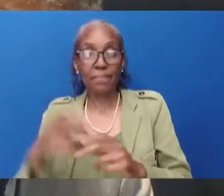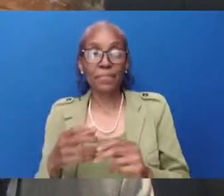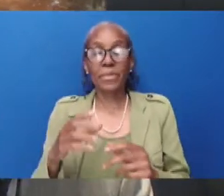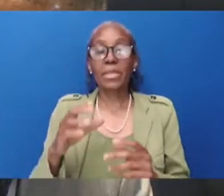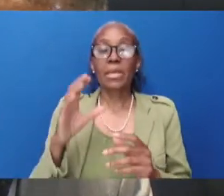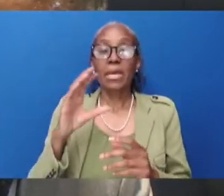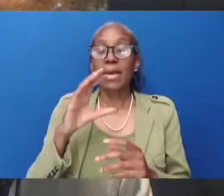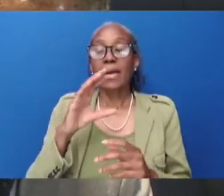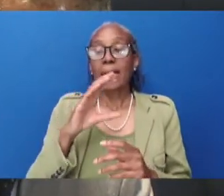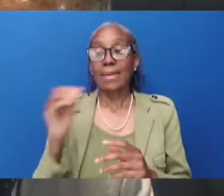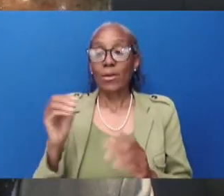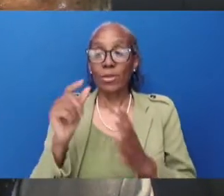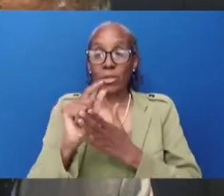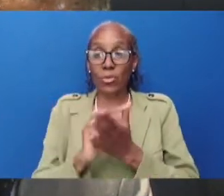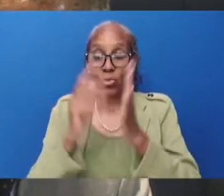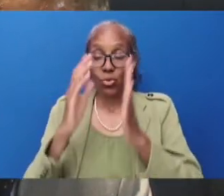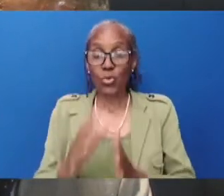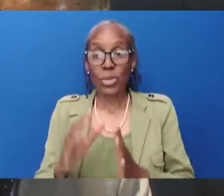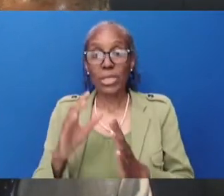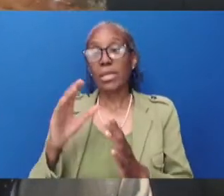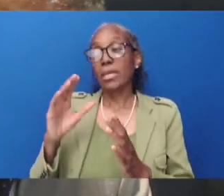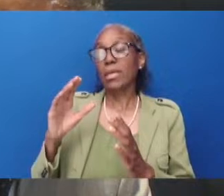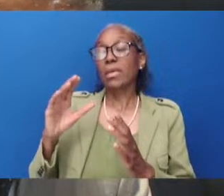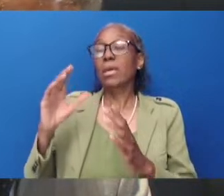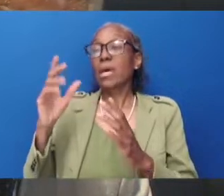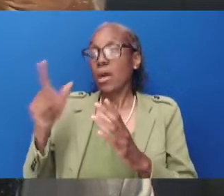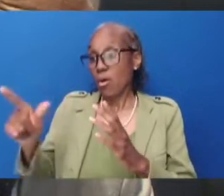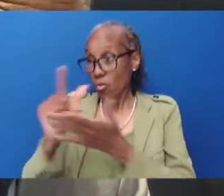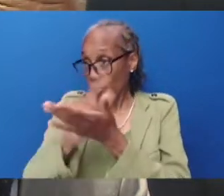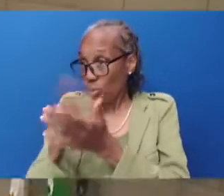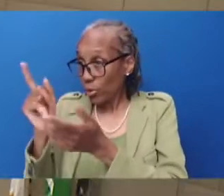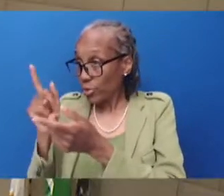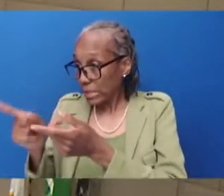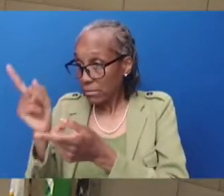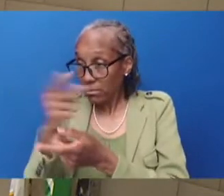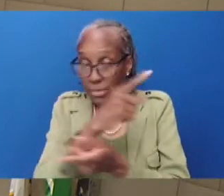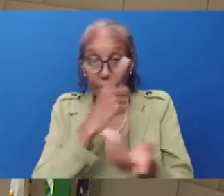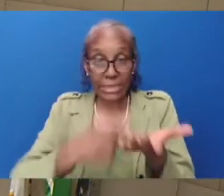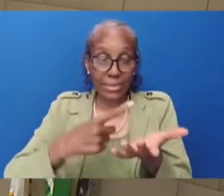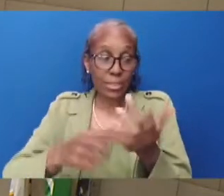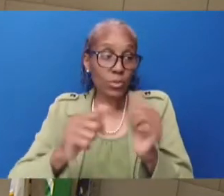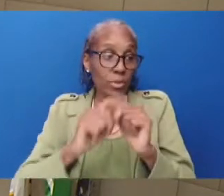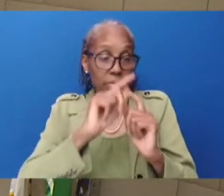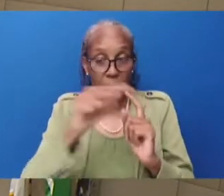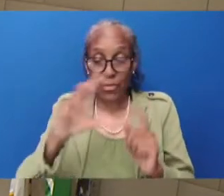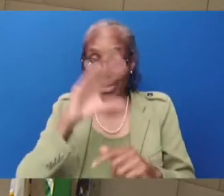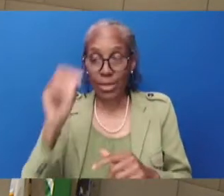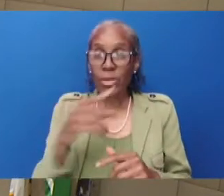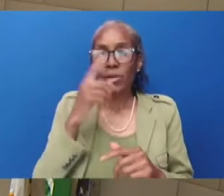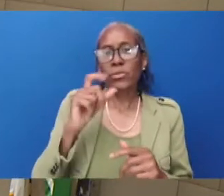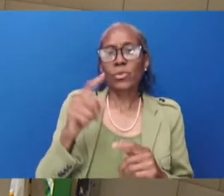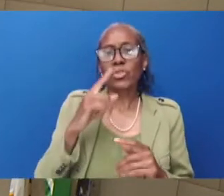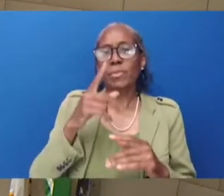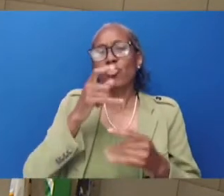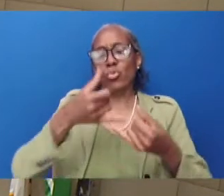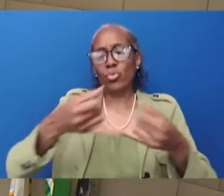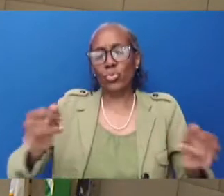IN THE INTERIM, THOUGH, COUNTY ATTORNEY TYRONE LAKE HAS BEEN TALKING TO THE OTHER COUNTY ATTORNEYS.